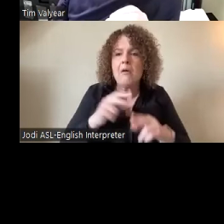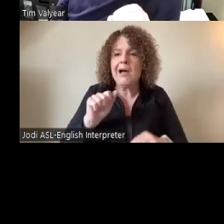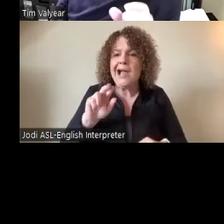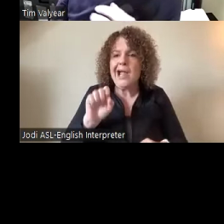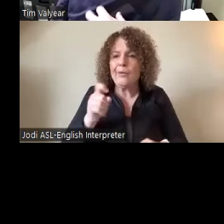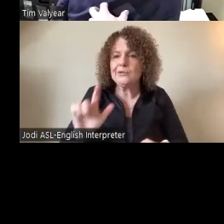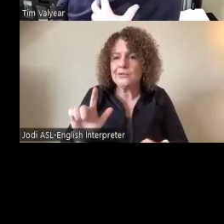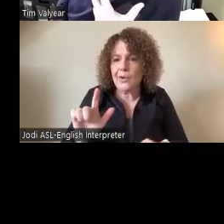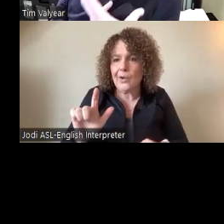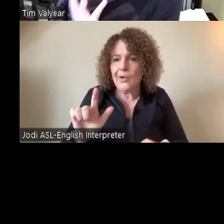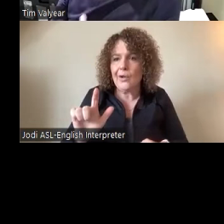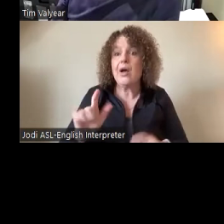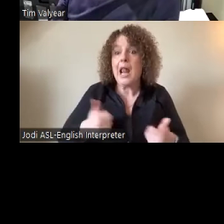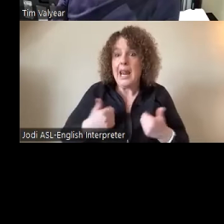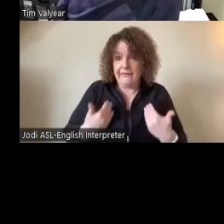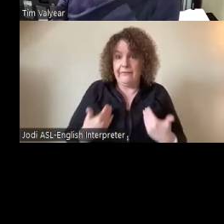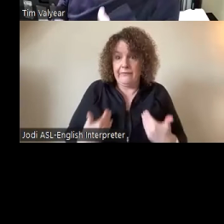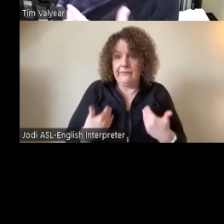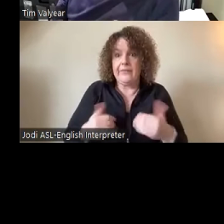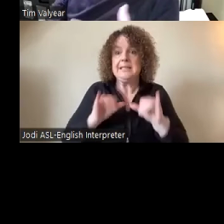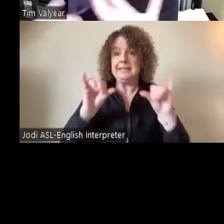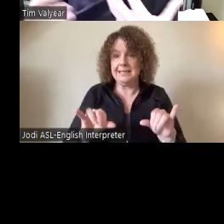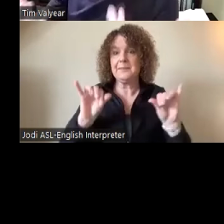living in the respiratory system. Omicron is a much